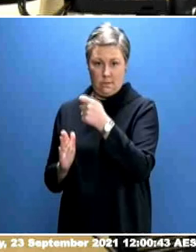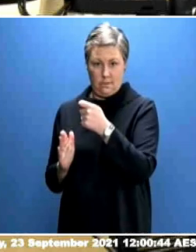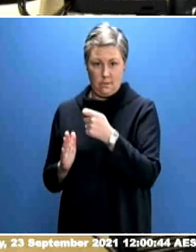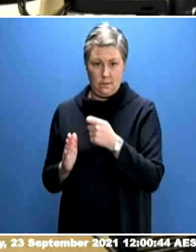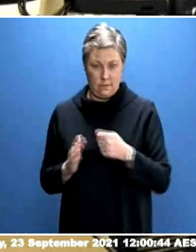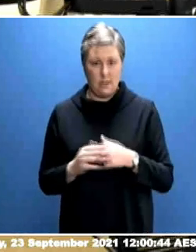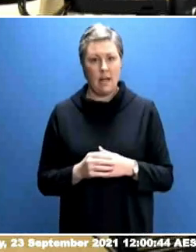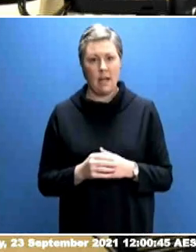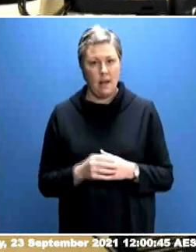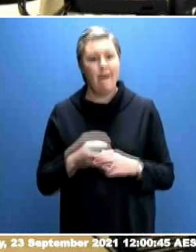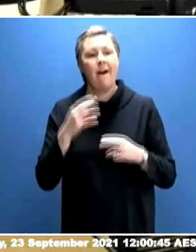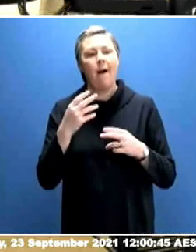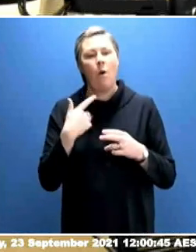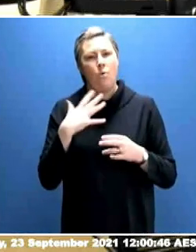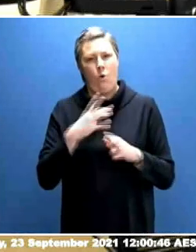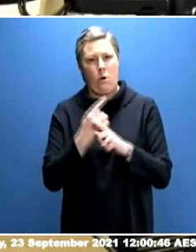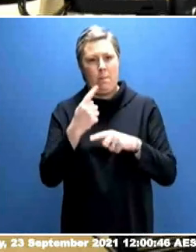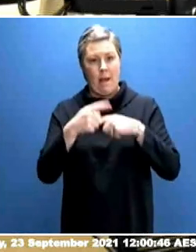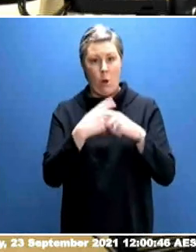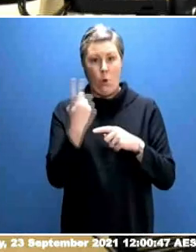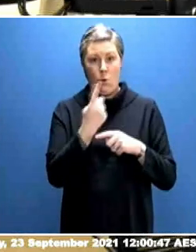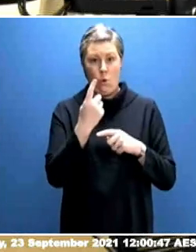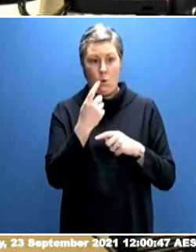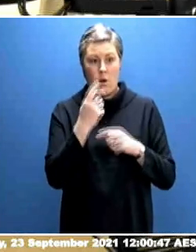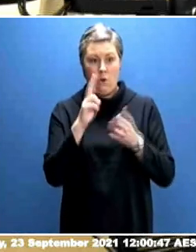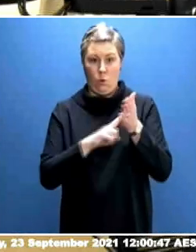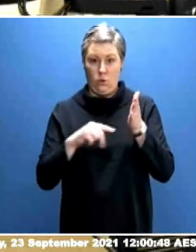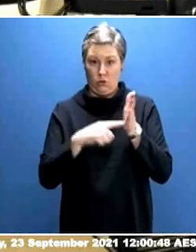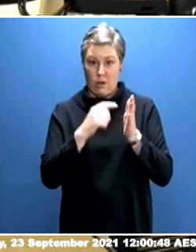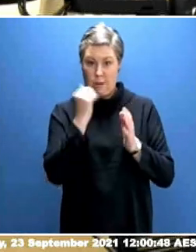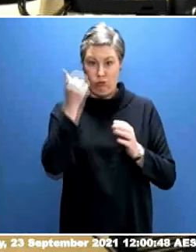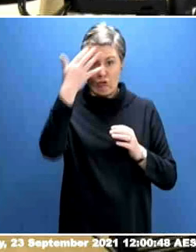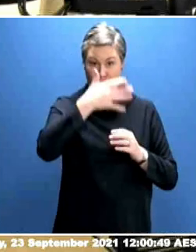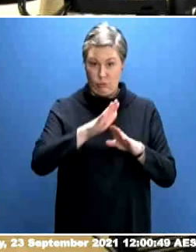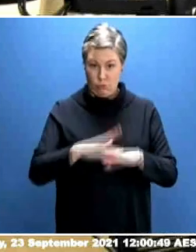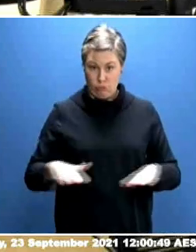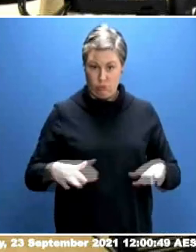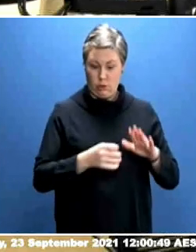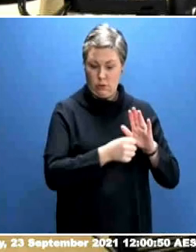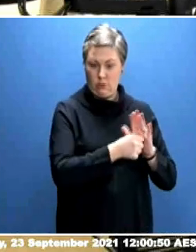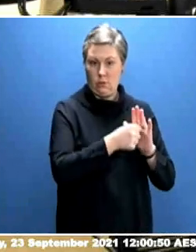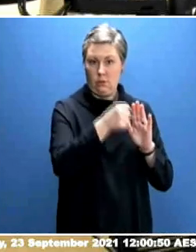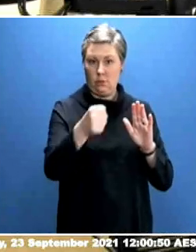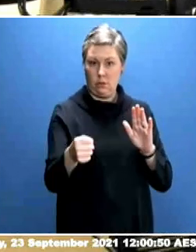in out-of-home care, or under the care of Territory Families.